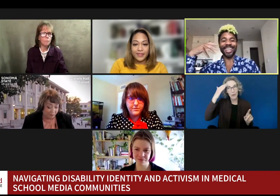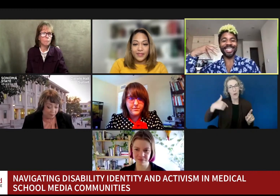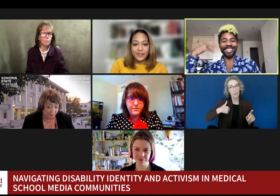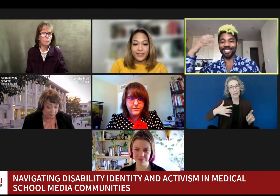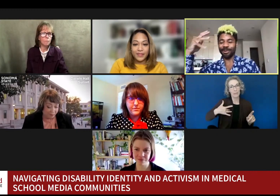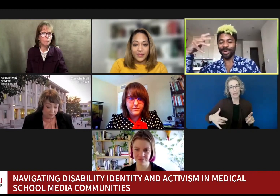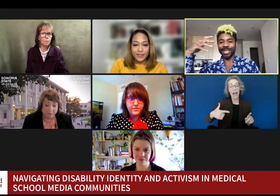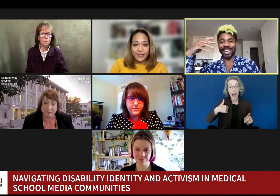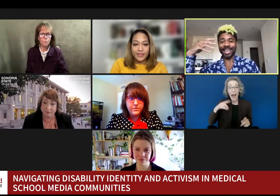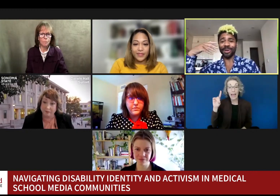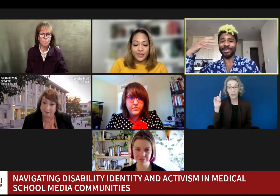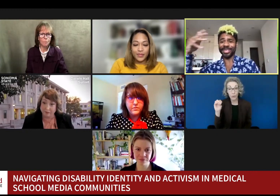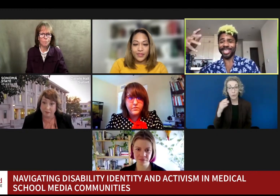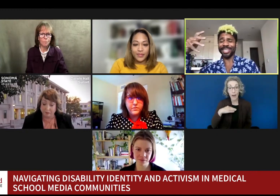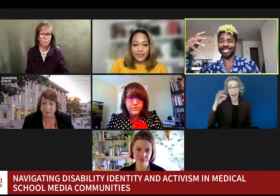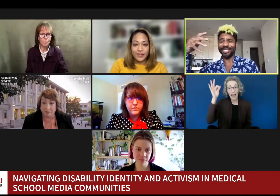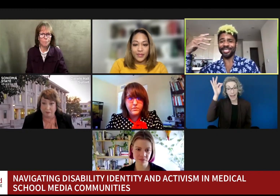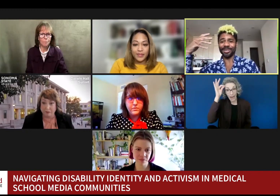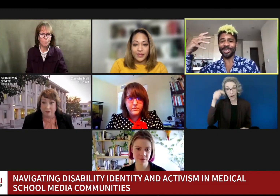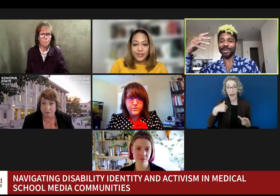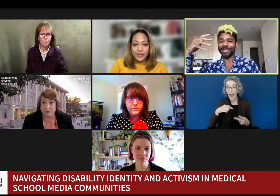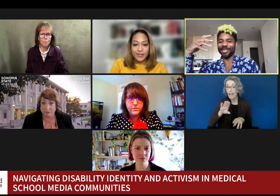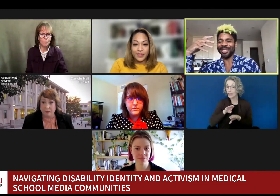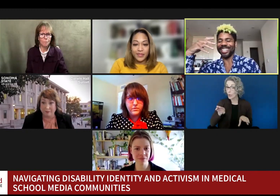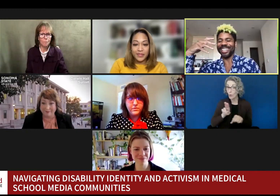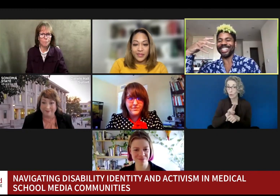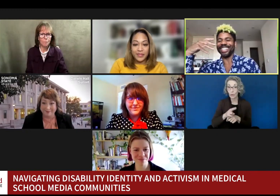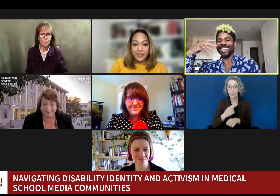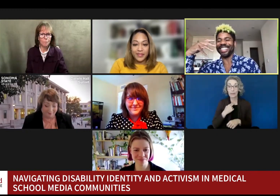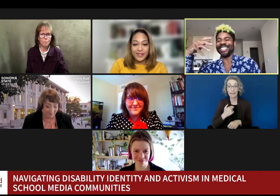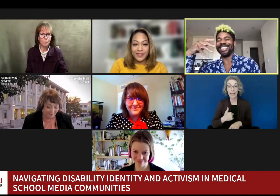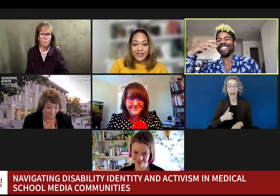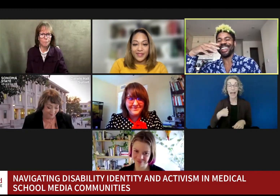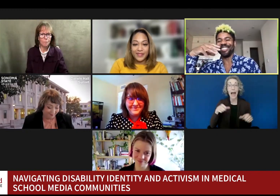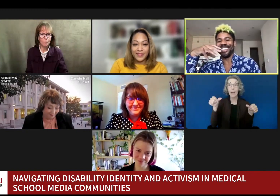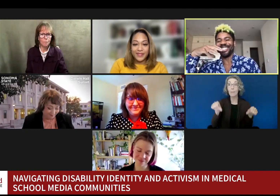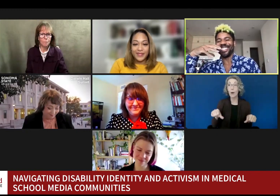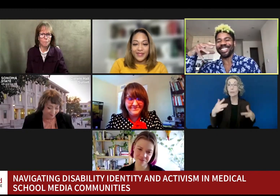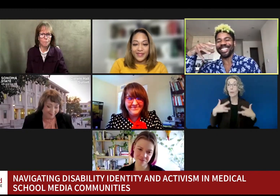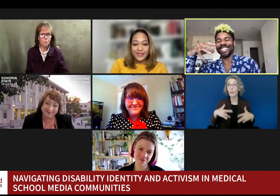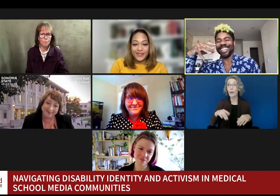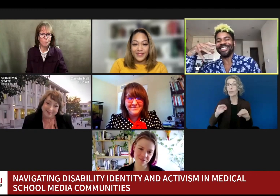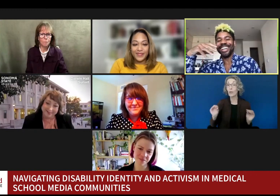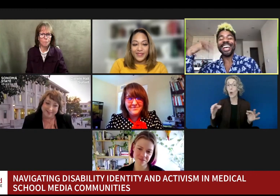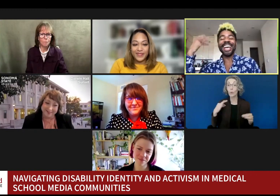I don't wear a tie I post like shirtless picture on Instagram and Twitter all the time.